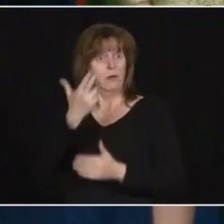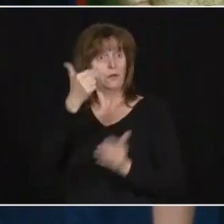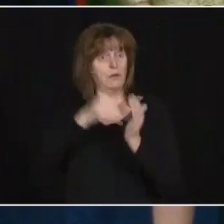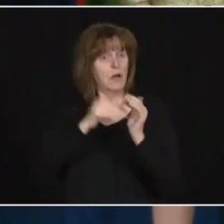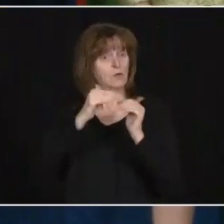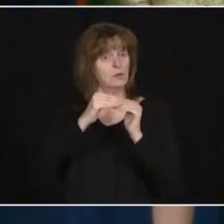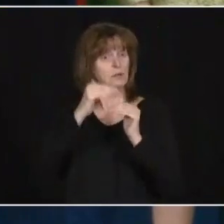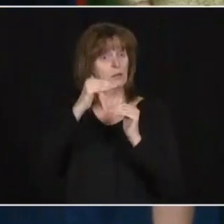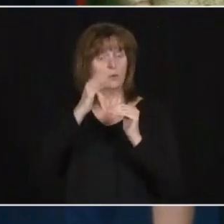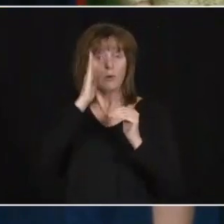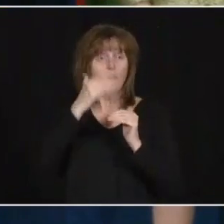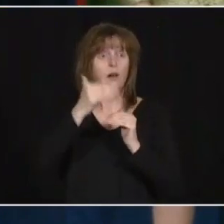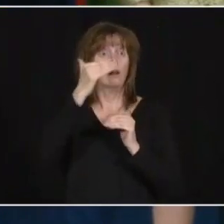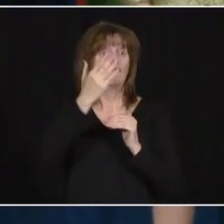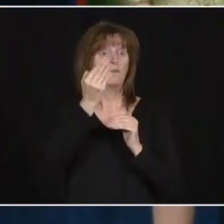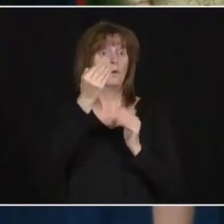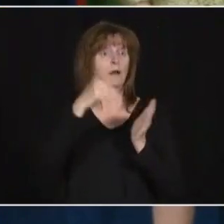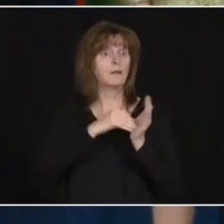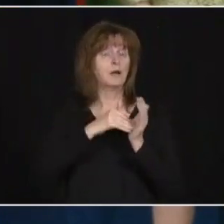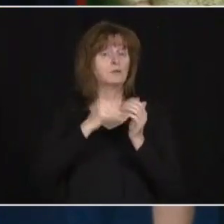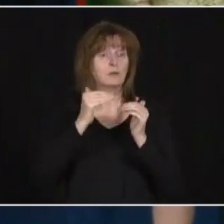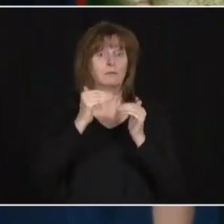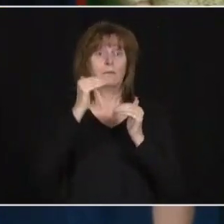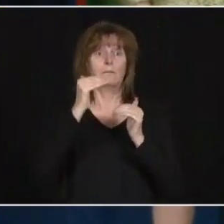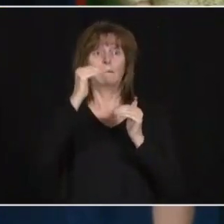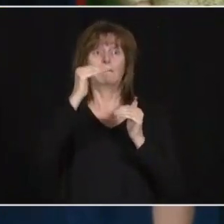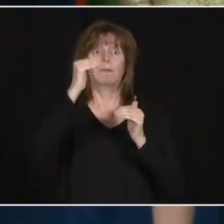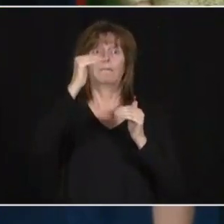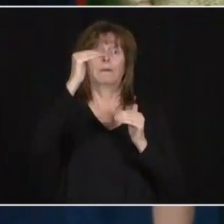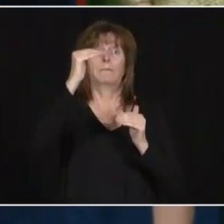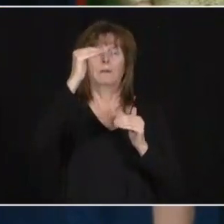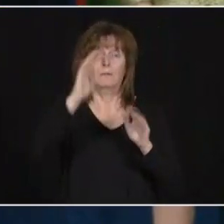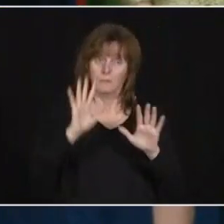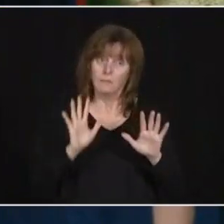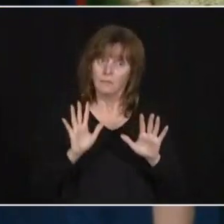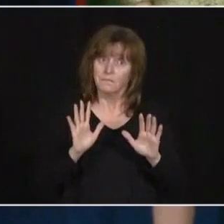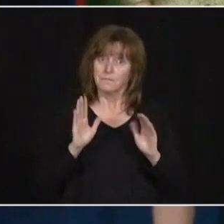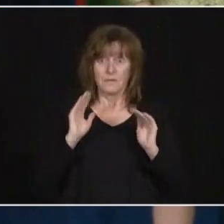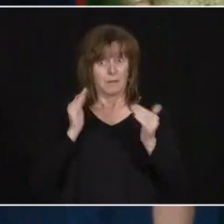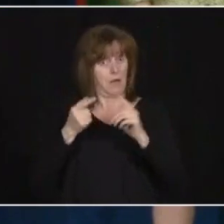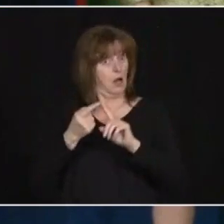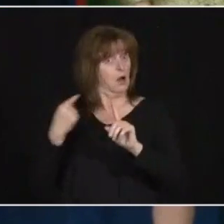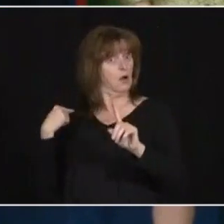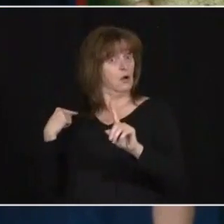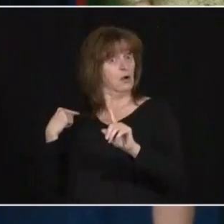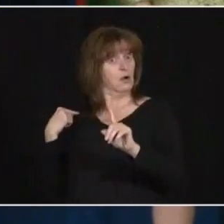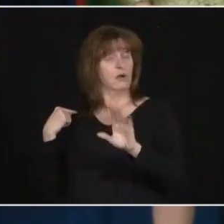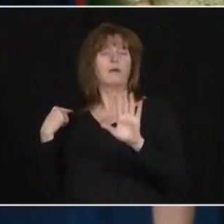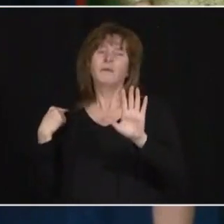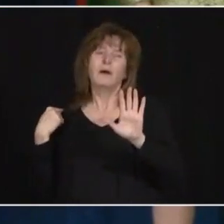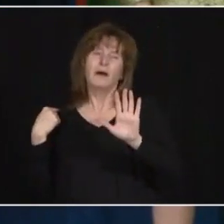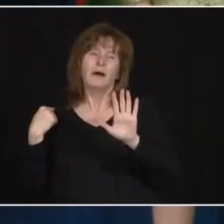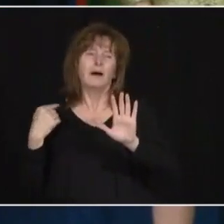we're almost 13,000 and moving forward it will be over 14,000 and continue to grow. I'll tell you one